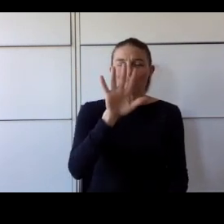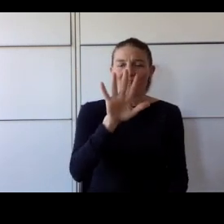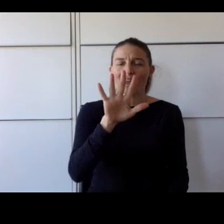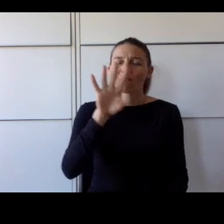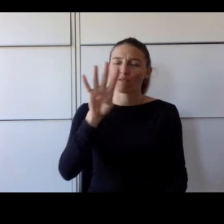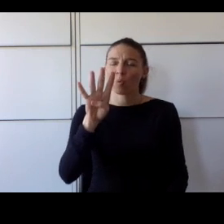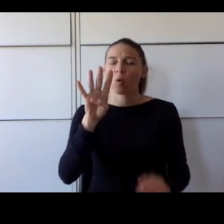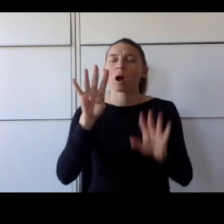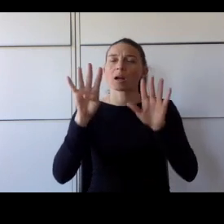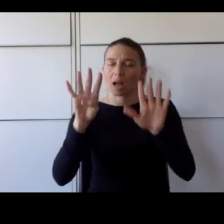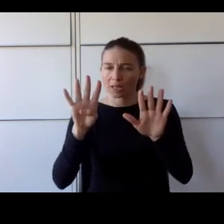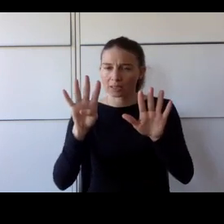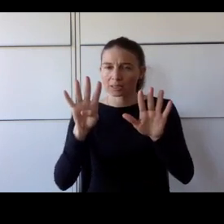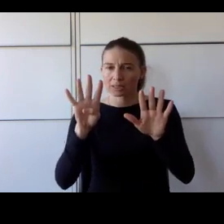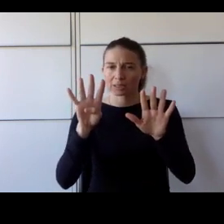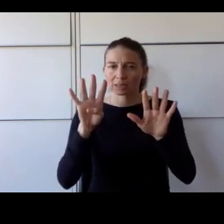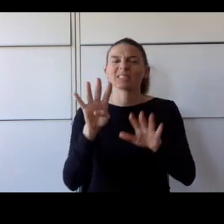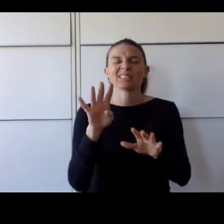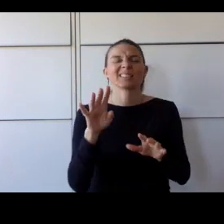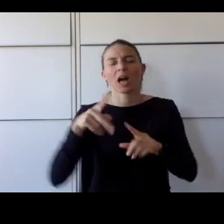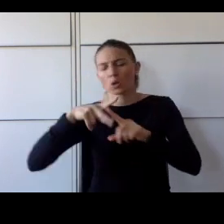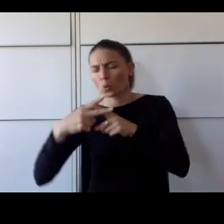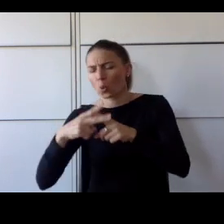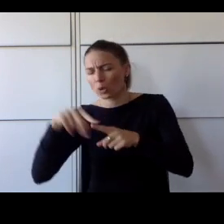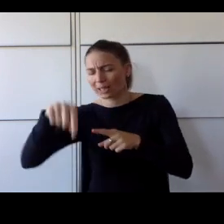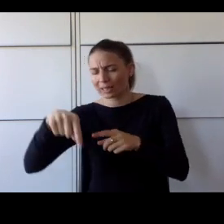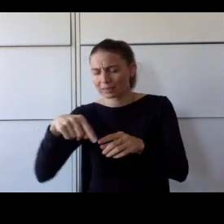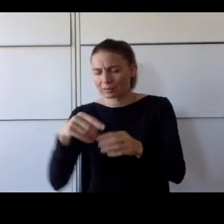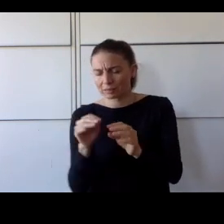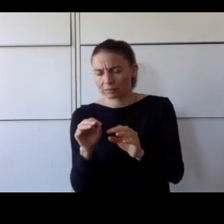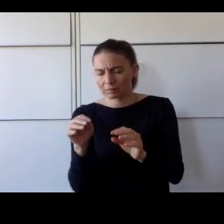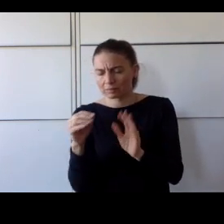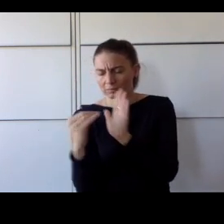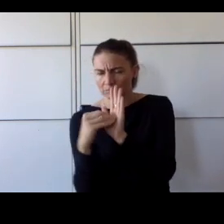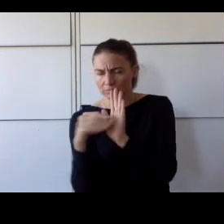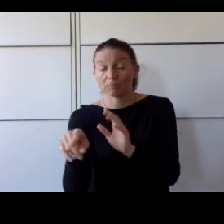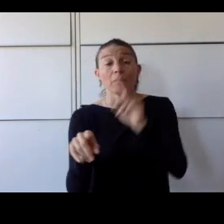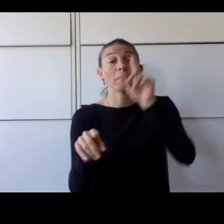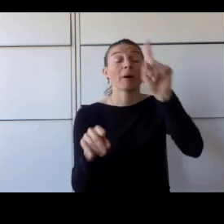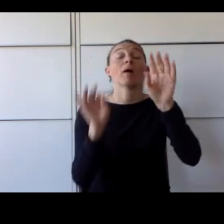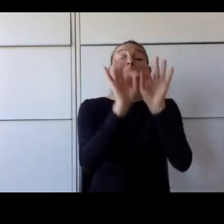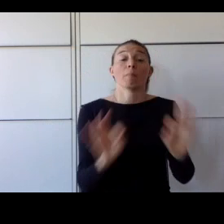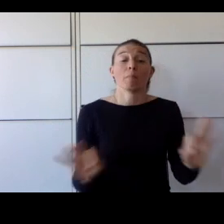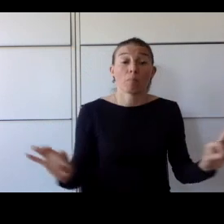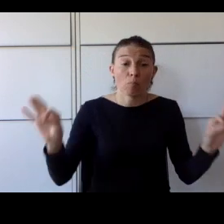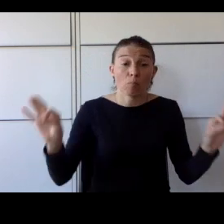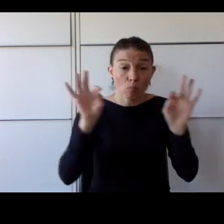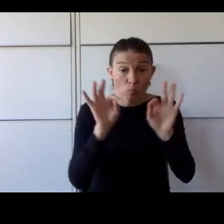It's very important that you check that the one you're providing to your government is the last version